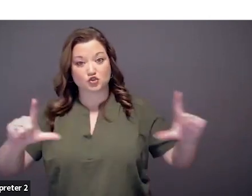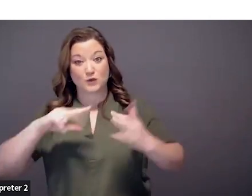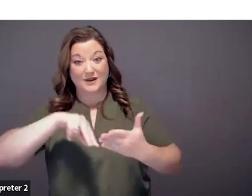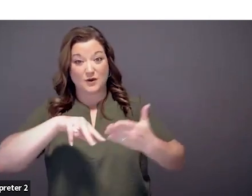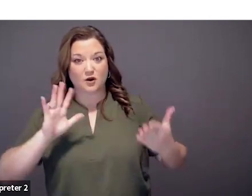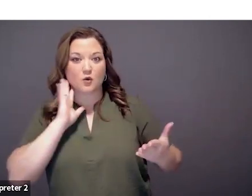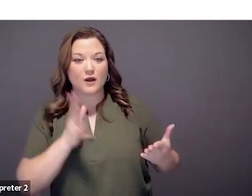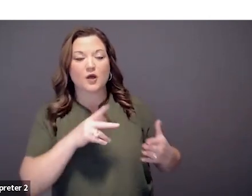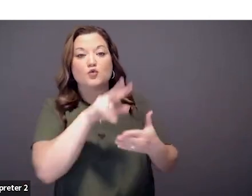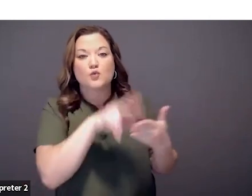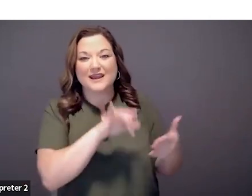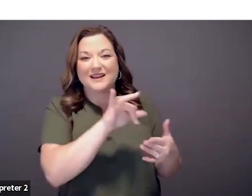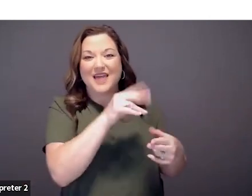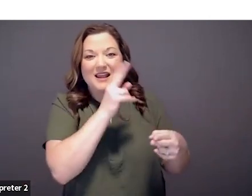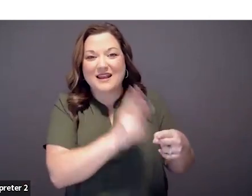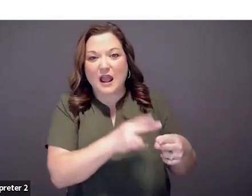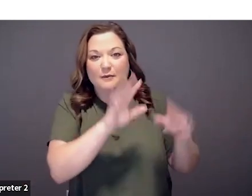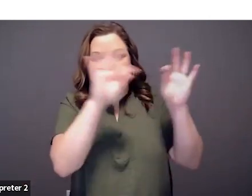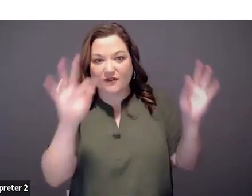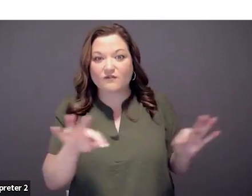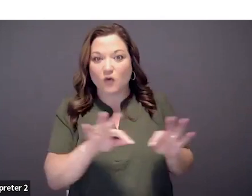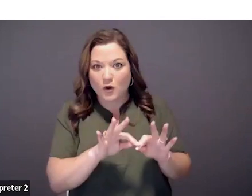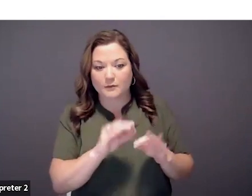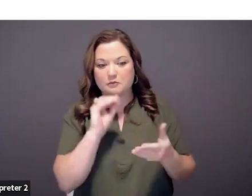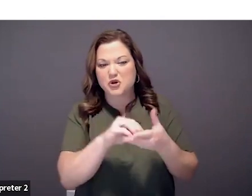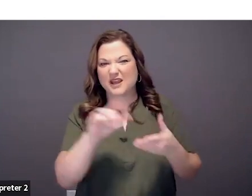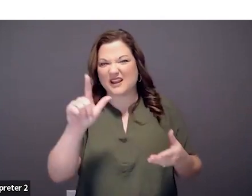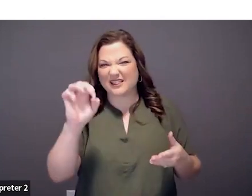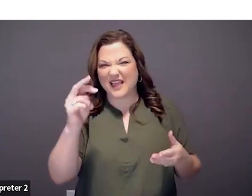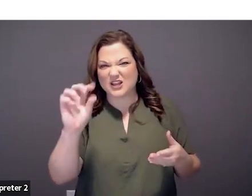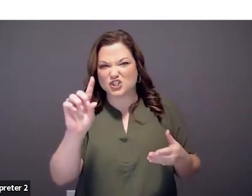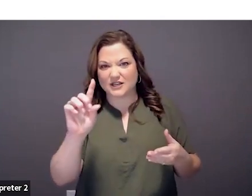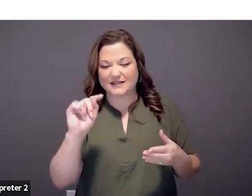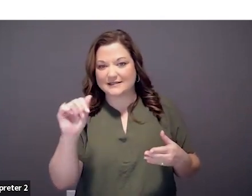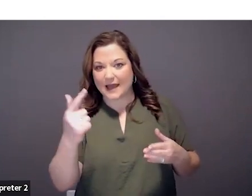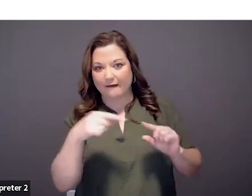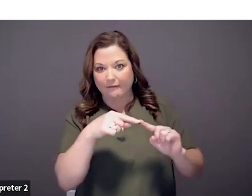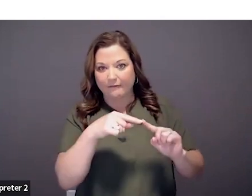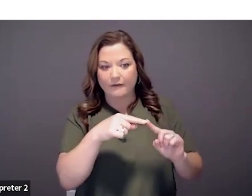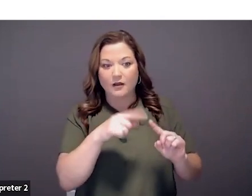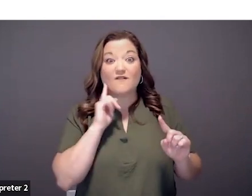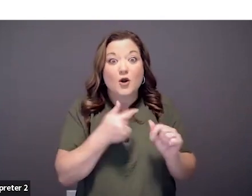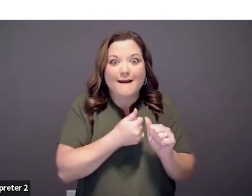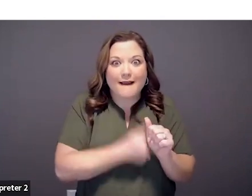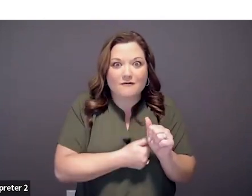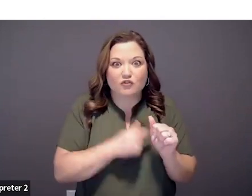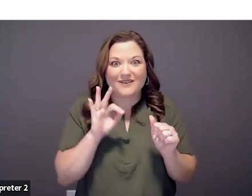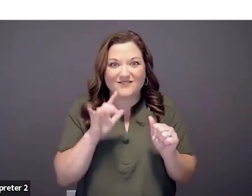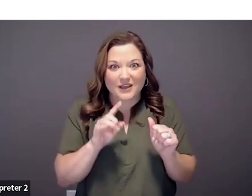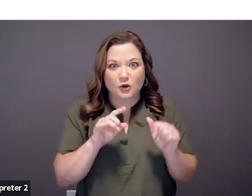which is put into the legend tag of the field set for every single field in the entire form.